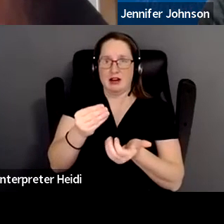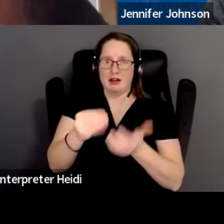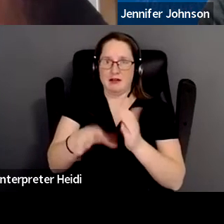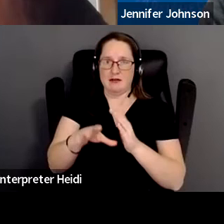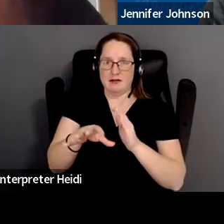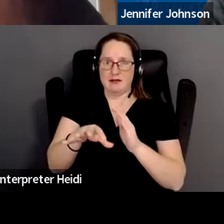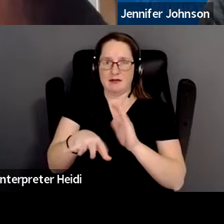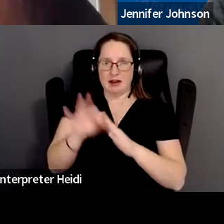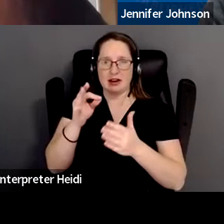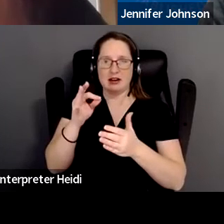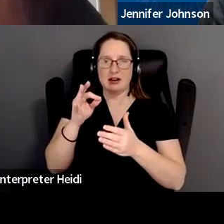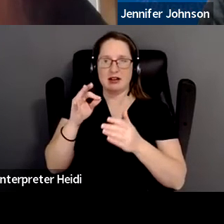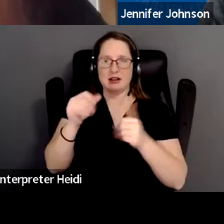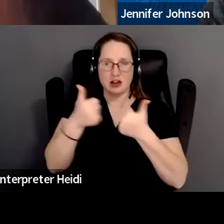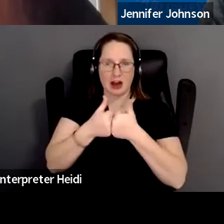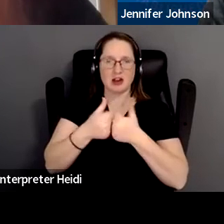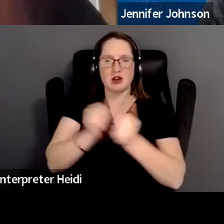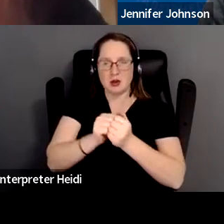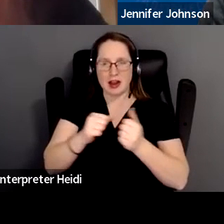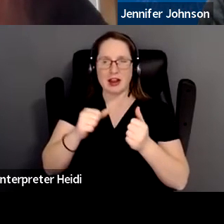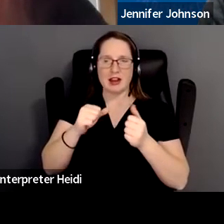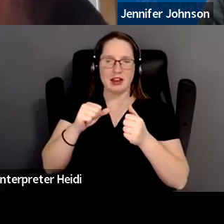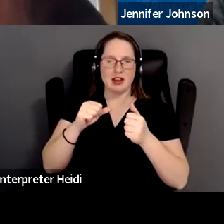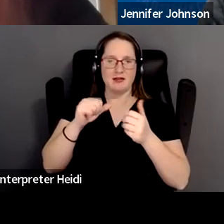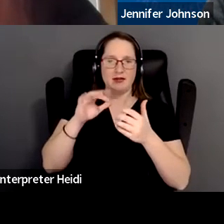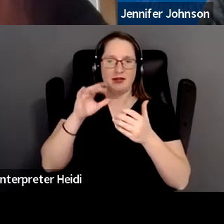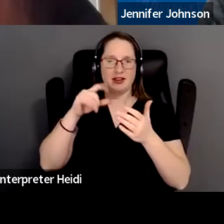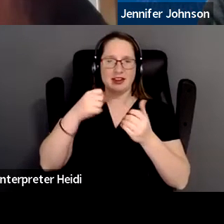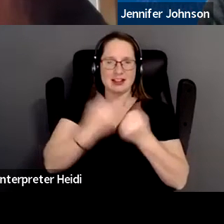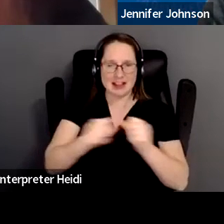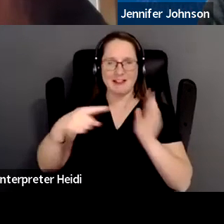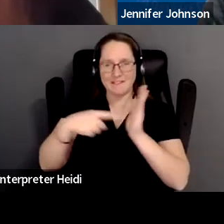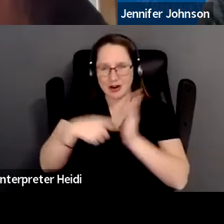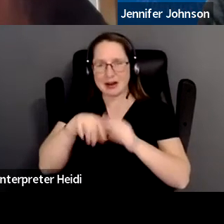and accessible housing and really personalize the the challenge that not only you face,